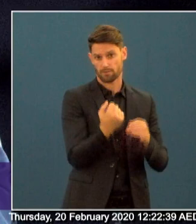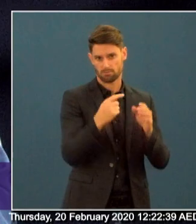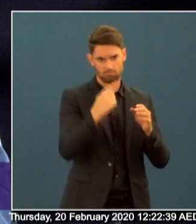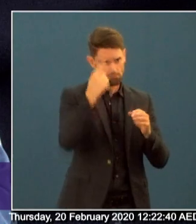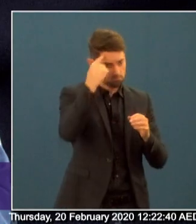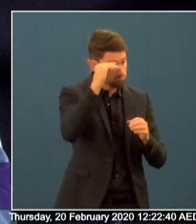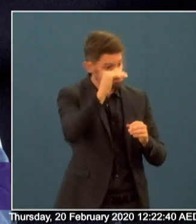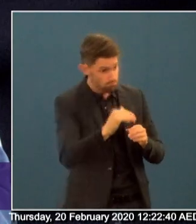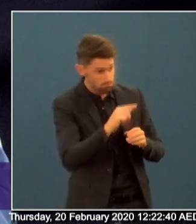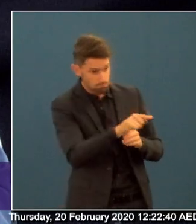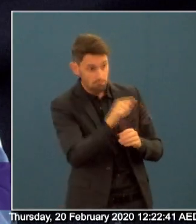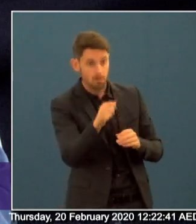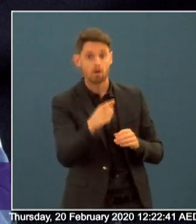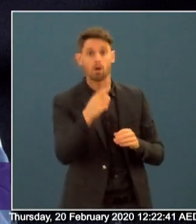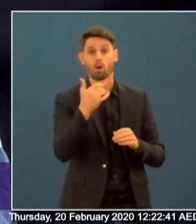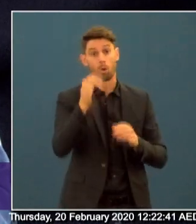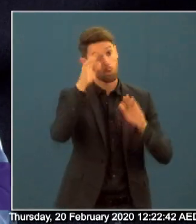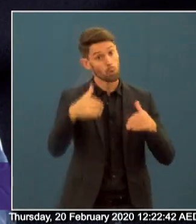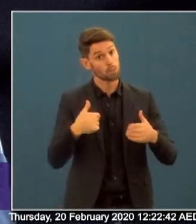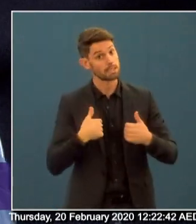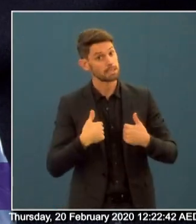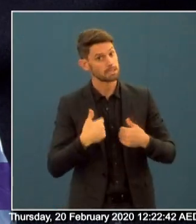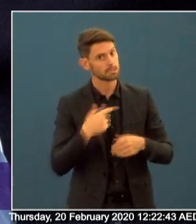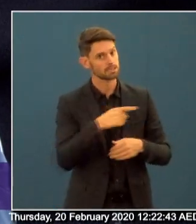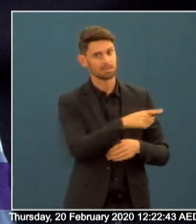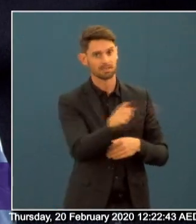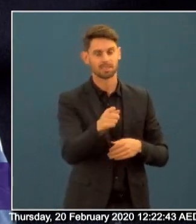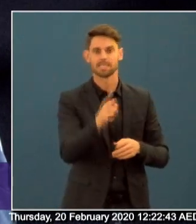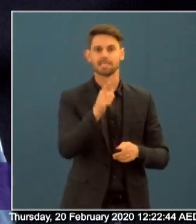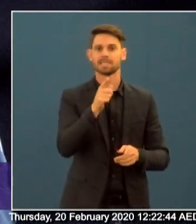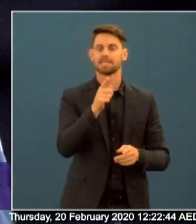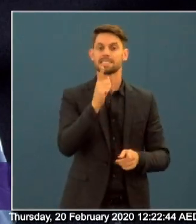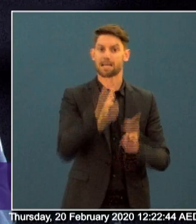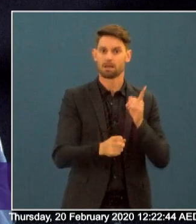experience very high rates of risk factors for later compounding effects